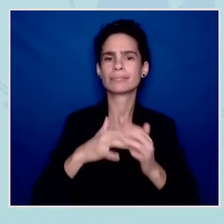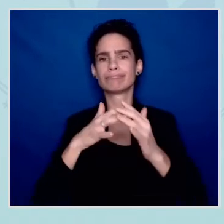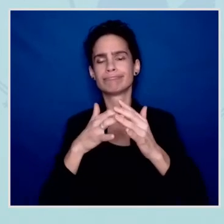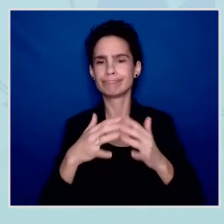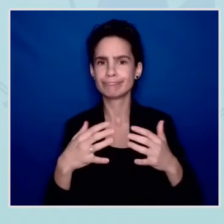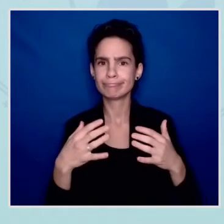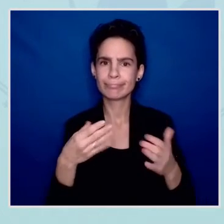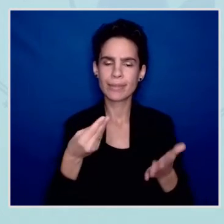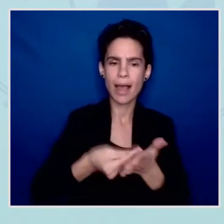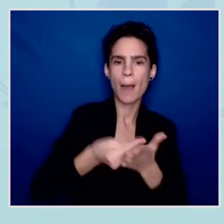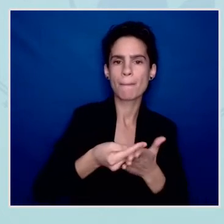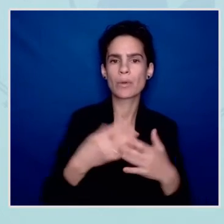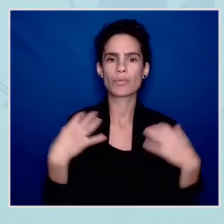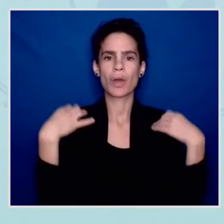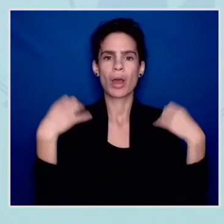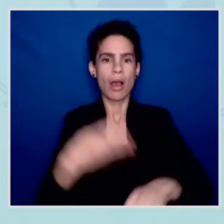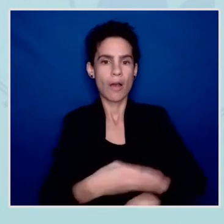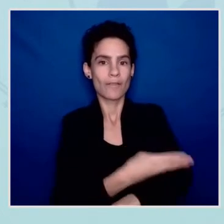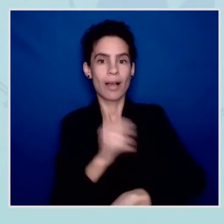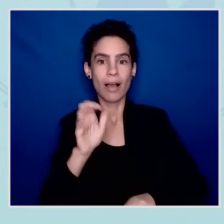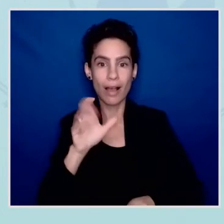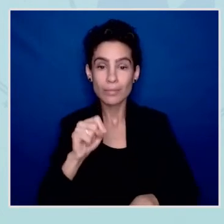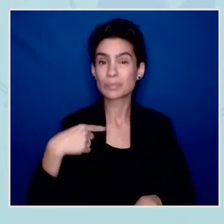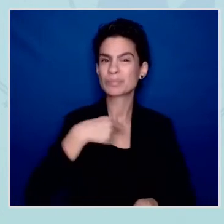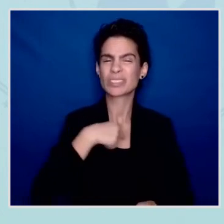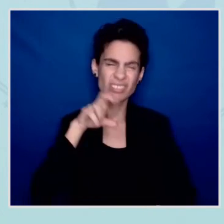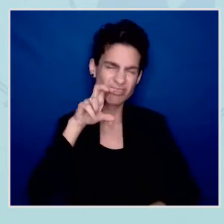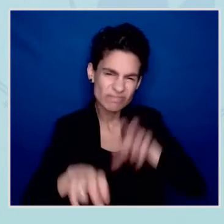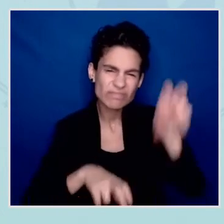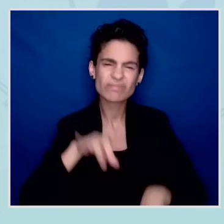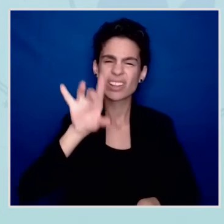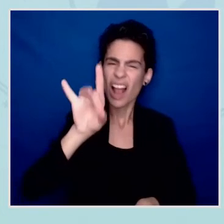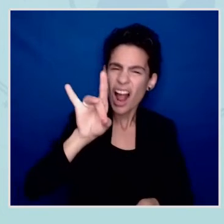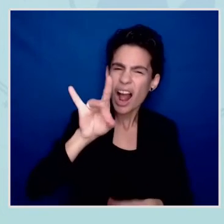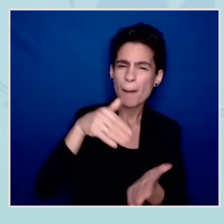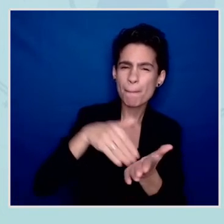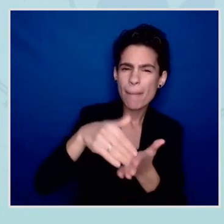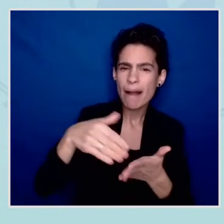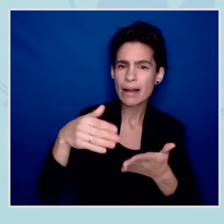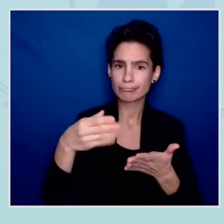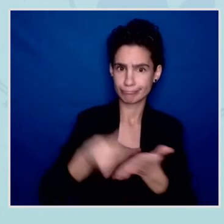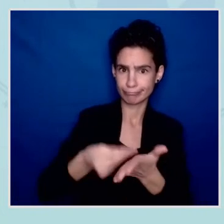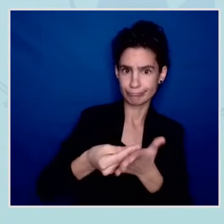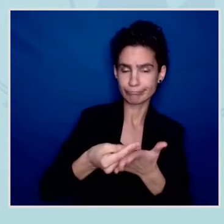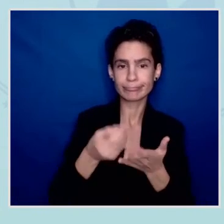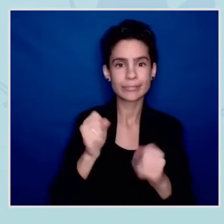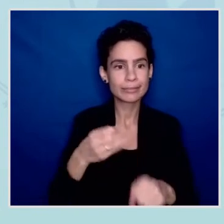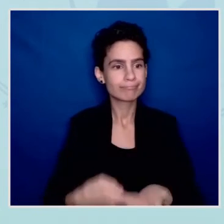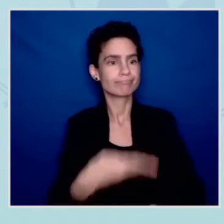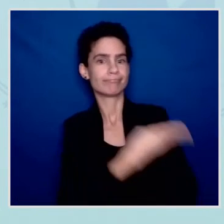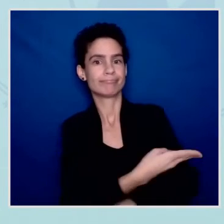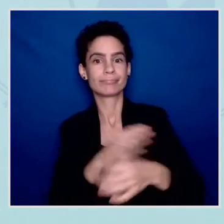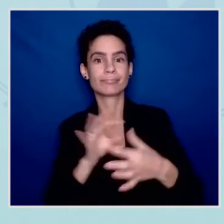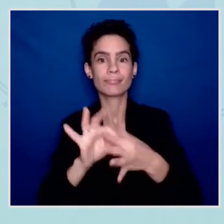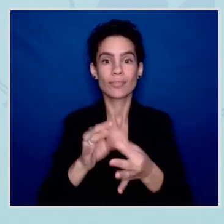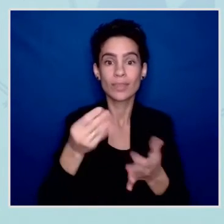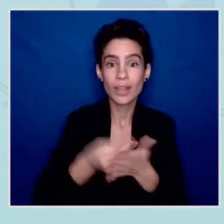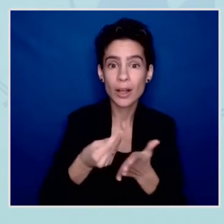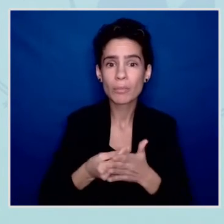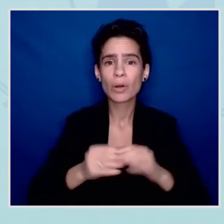WHEN MY PRESIDENT, PRESIDENT OBAMA ASKED ME TO HELP WITH THE